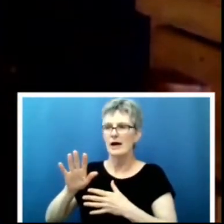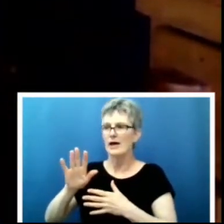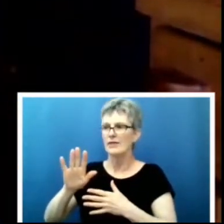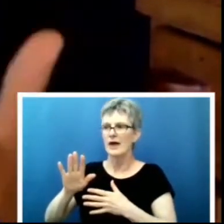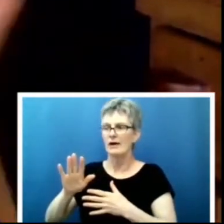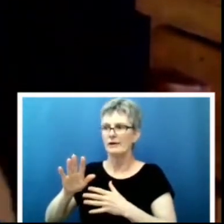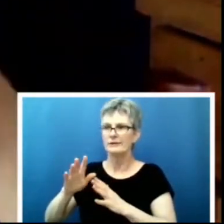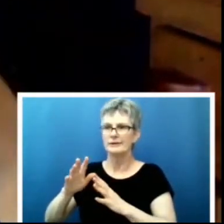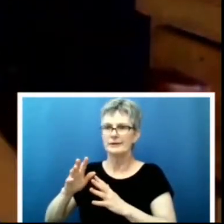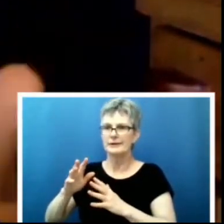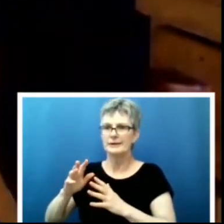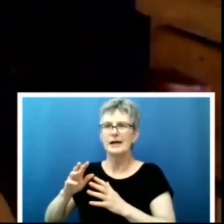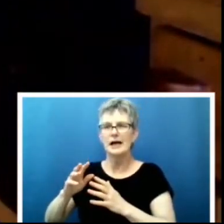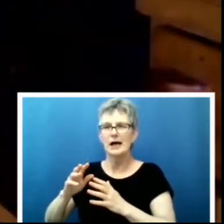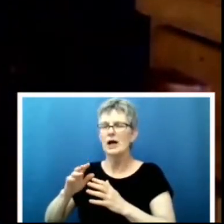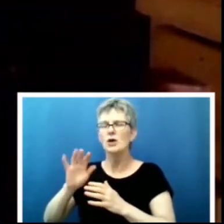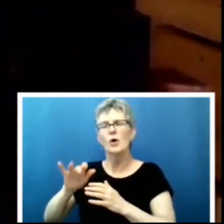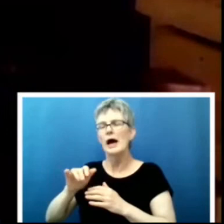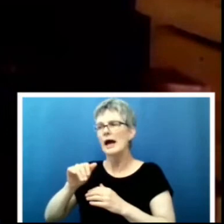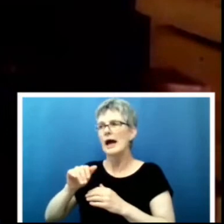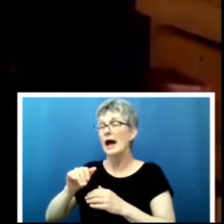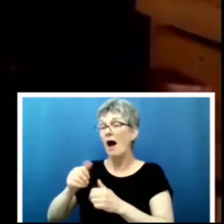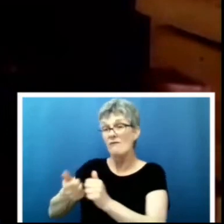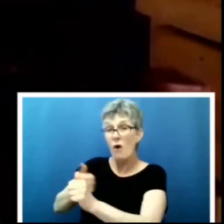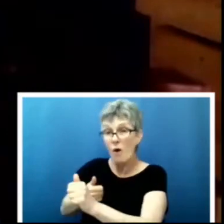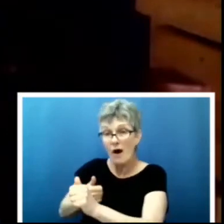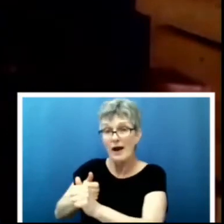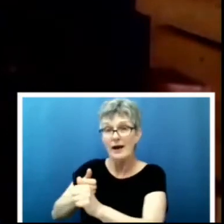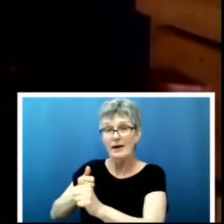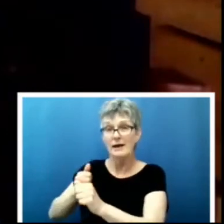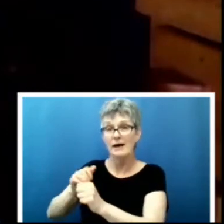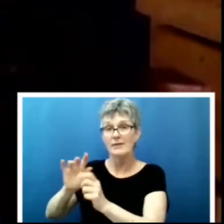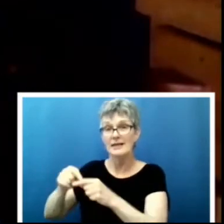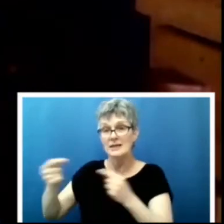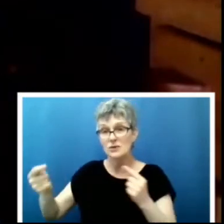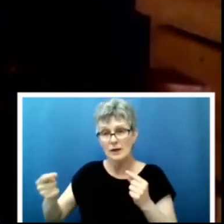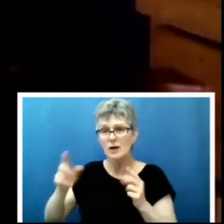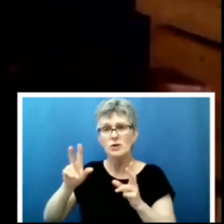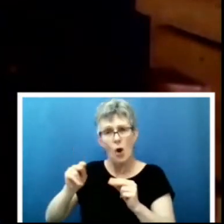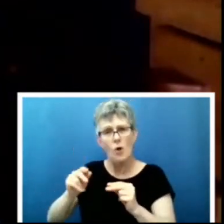You have to go through it instead of avoid it. So as far as having peace in a divisive world,